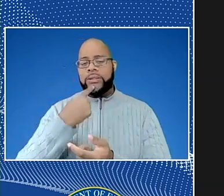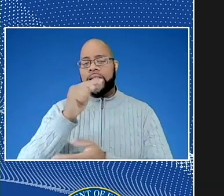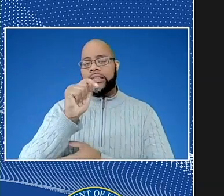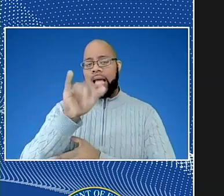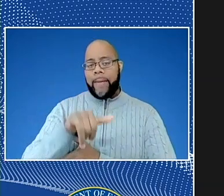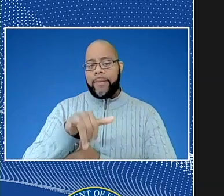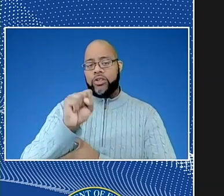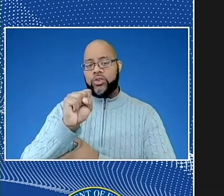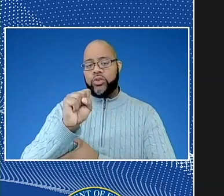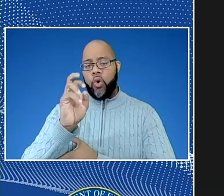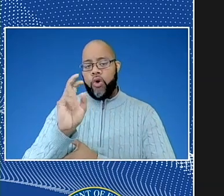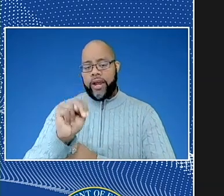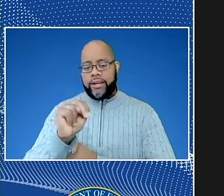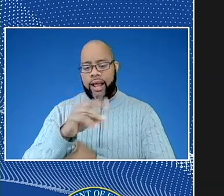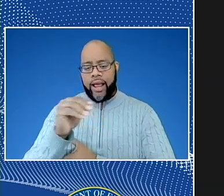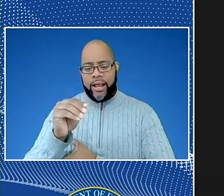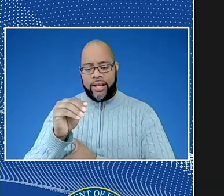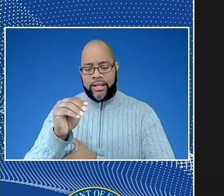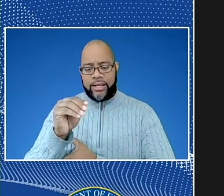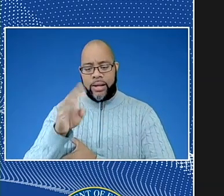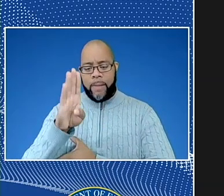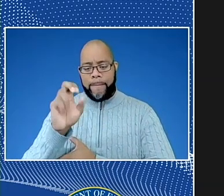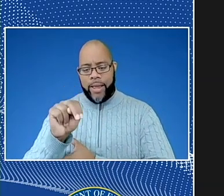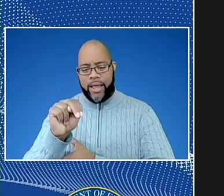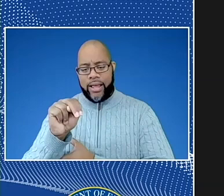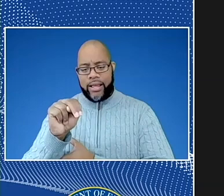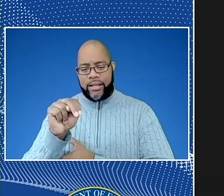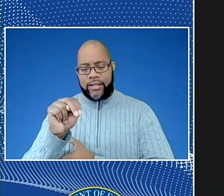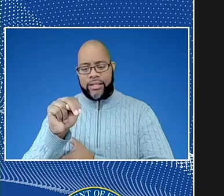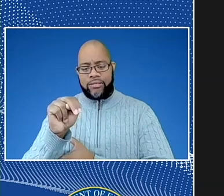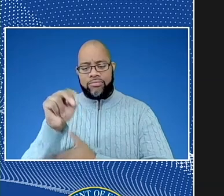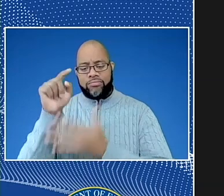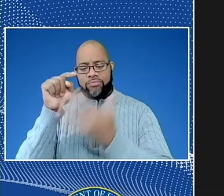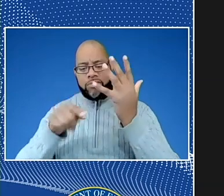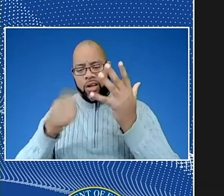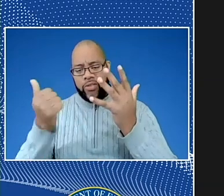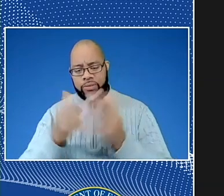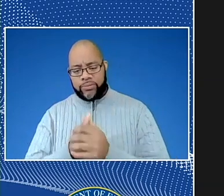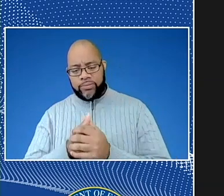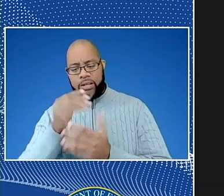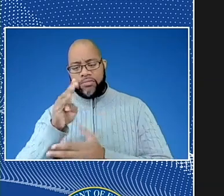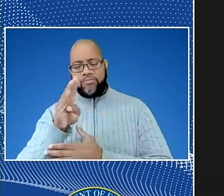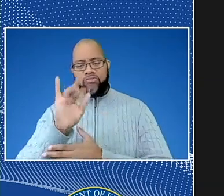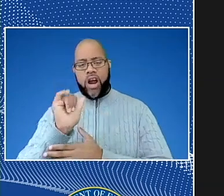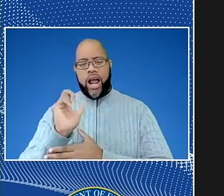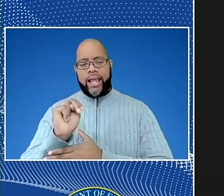then do you also want Ben, Jen Z., and Toby? Yes. And Brian Siegel. And Brian. Gotcha.